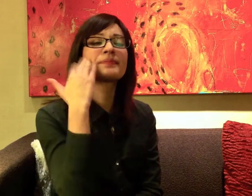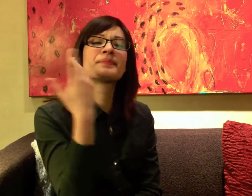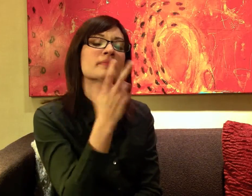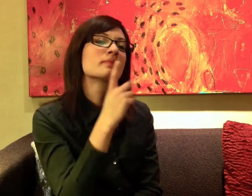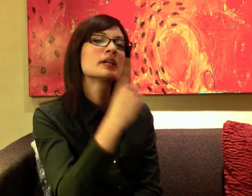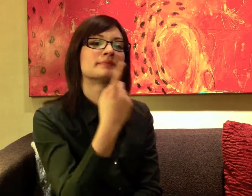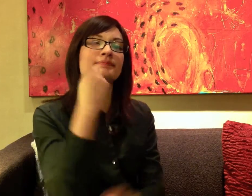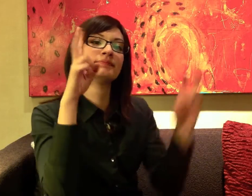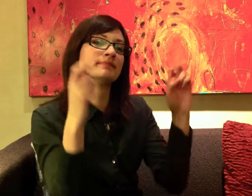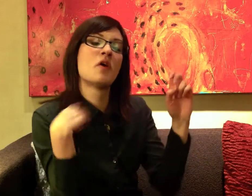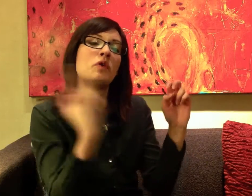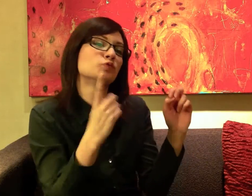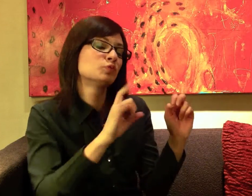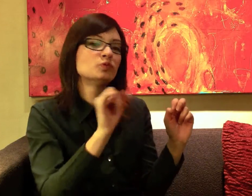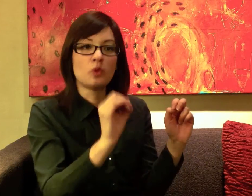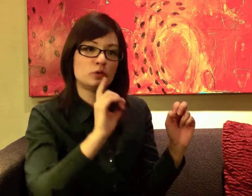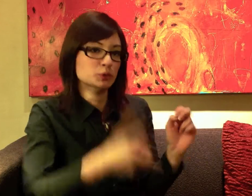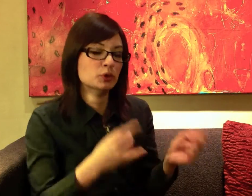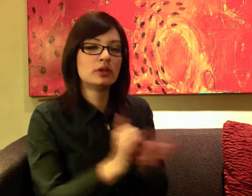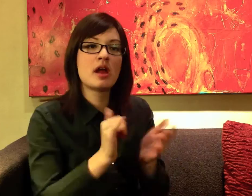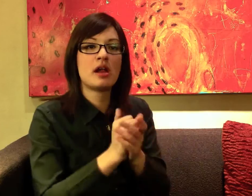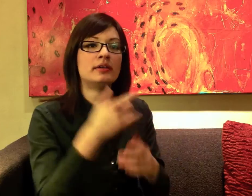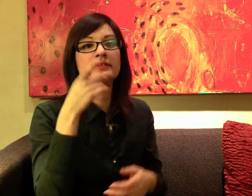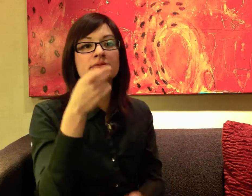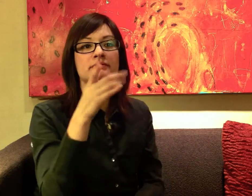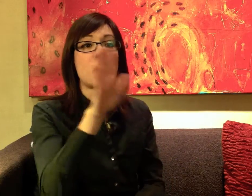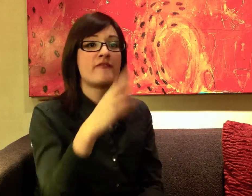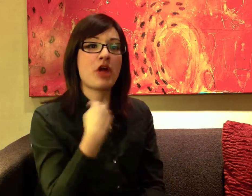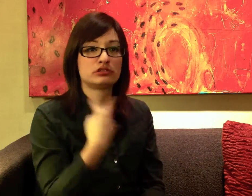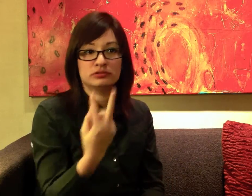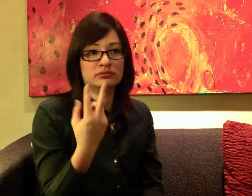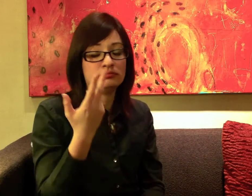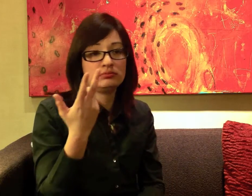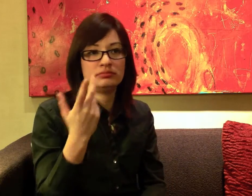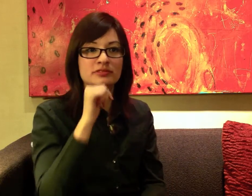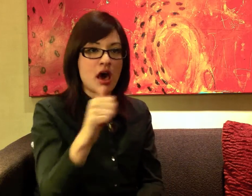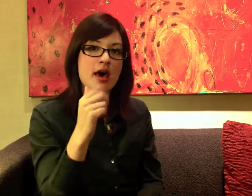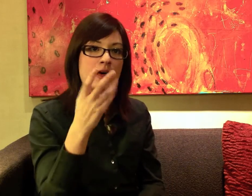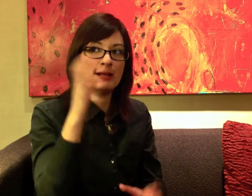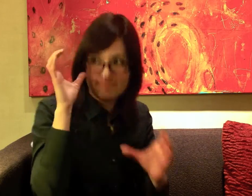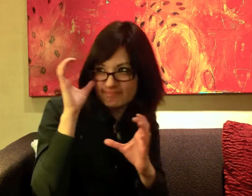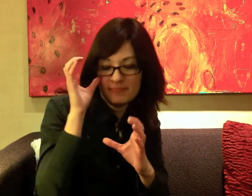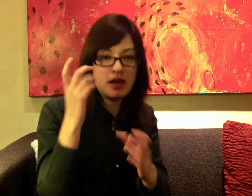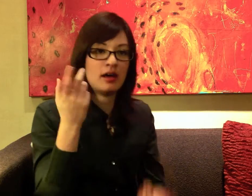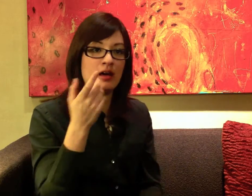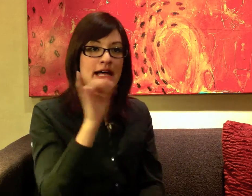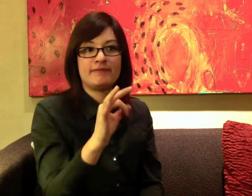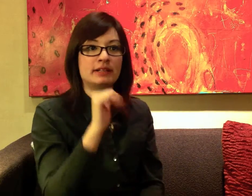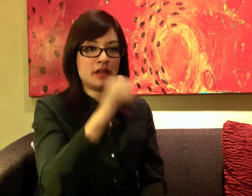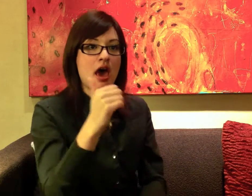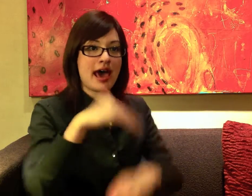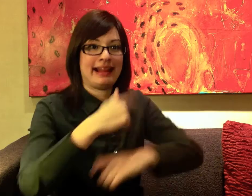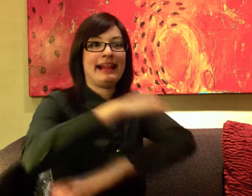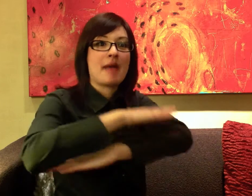A quote that is so true to me, “Your voice will go unheard if you are not at the table.”